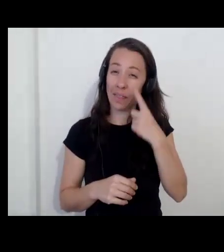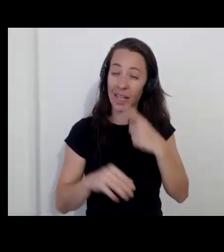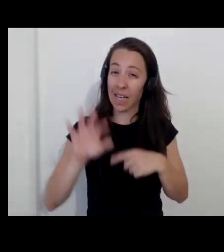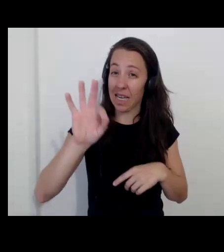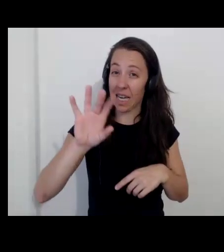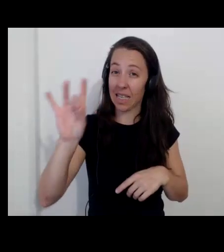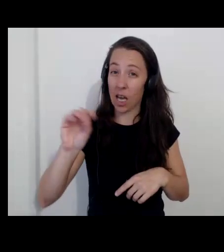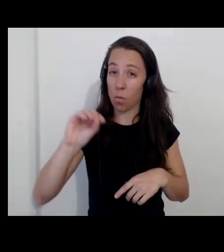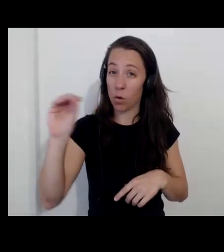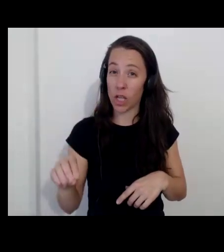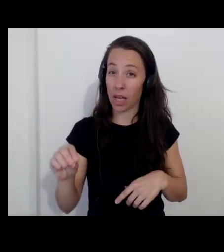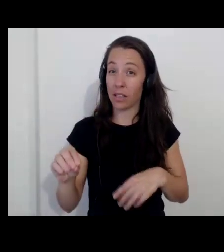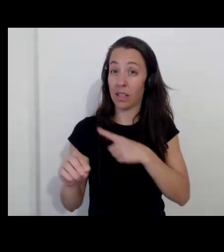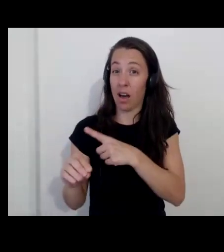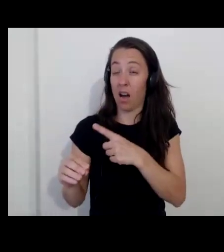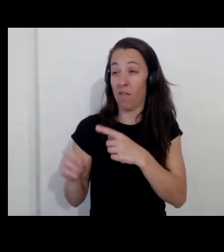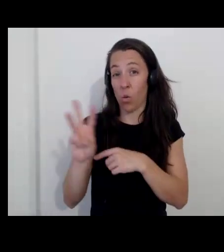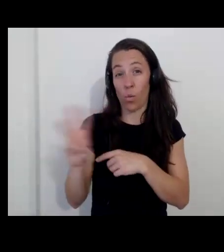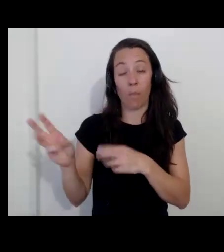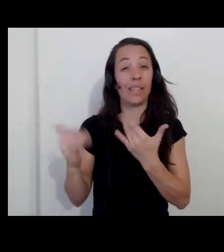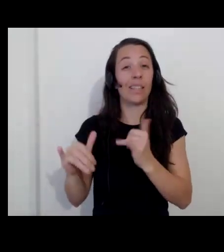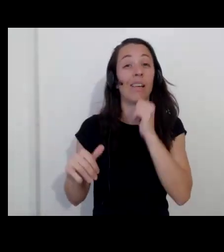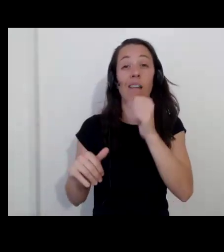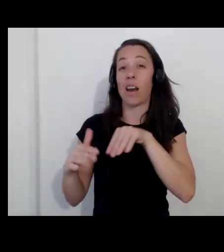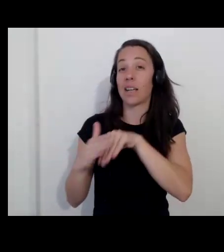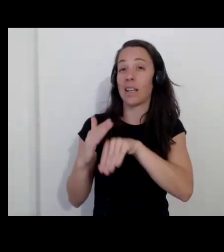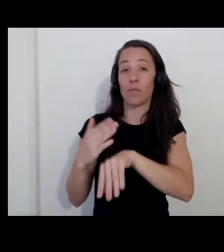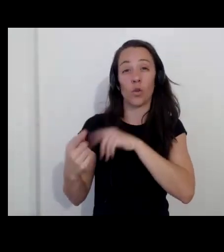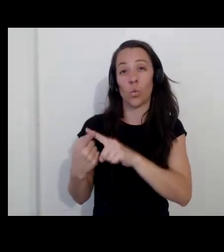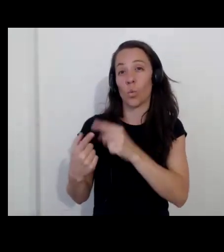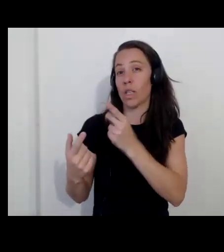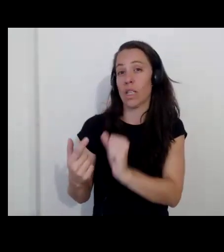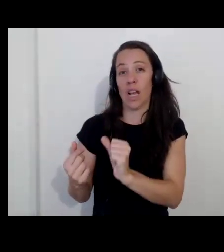current web is still inaccessible to many Disabled people so we are really passionate